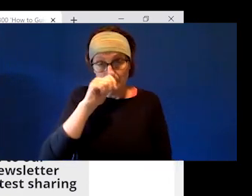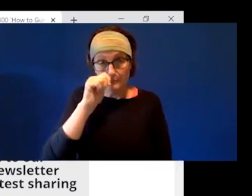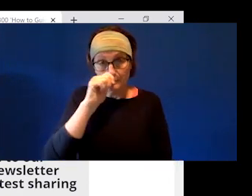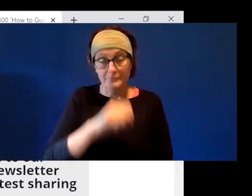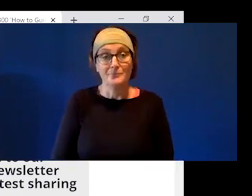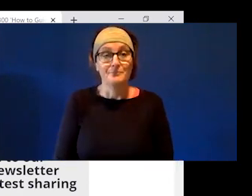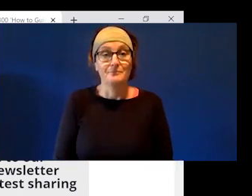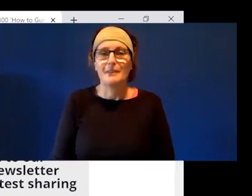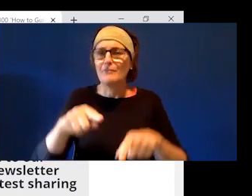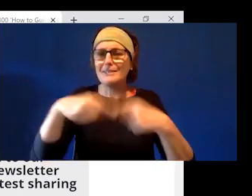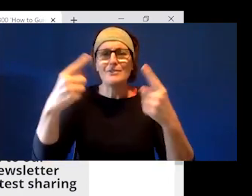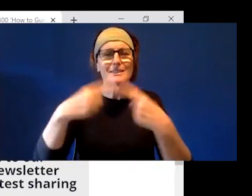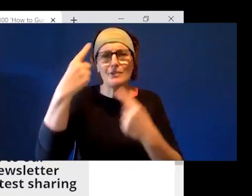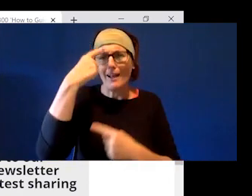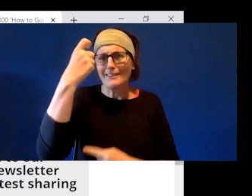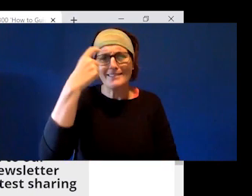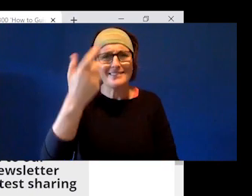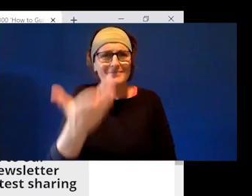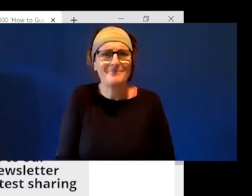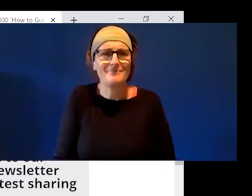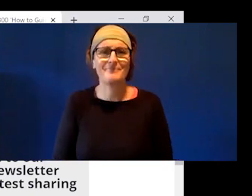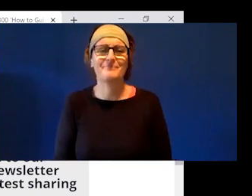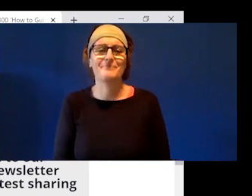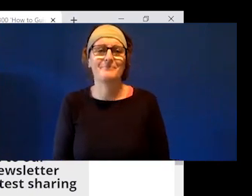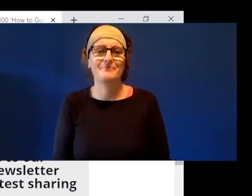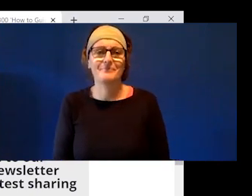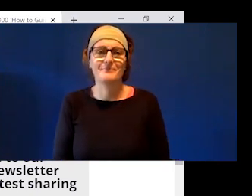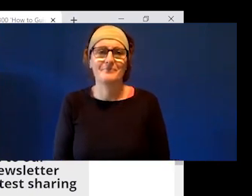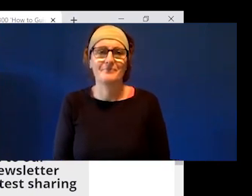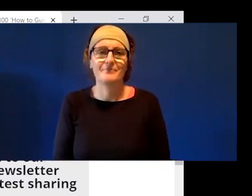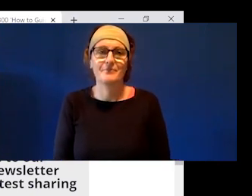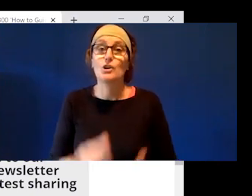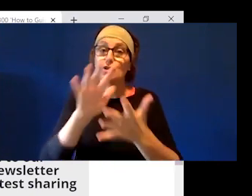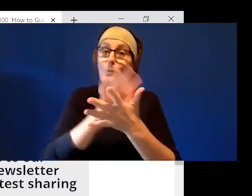different ideas pop up. So, there is not only how to share a vegetable